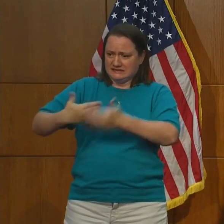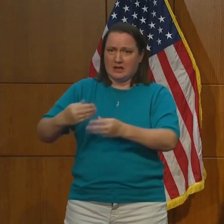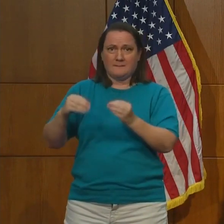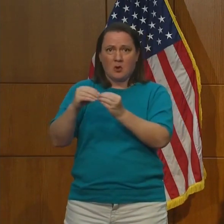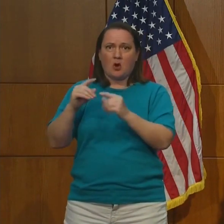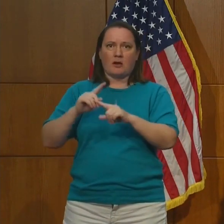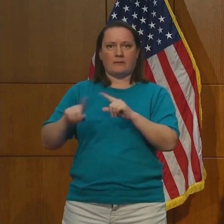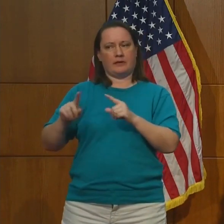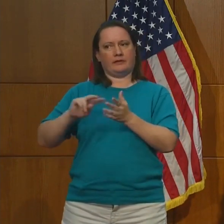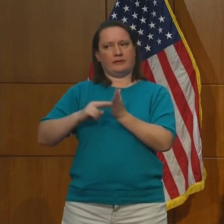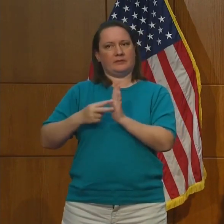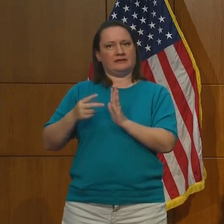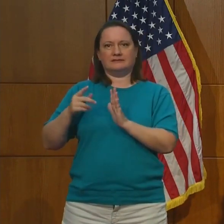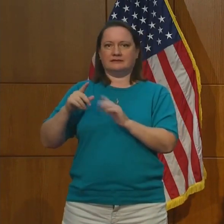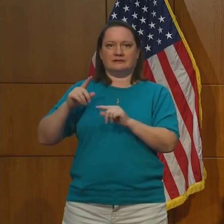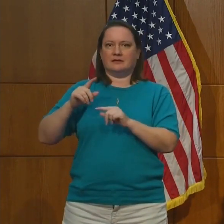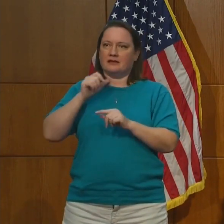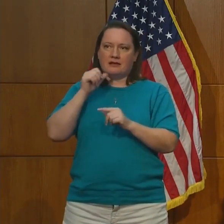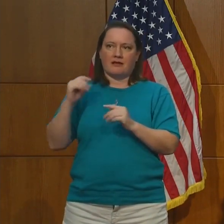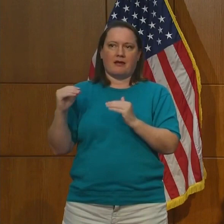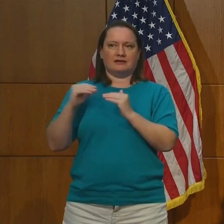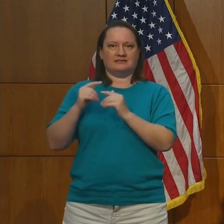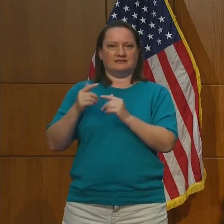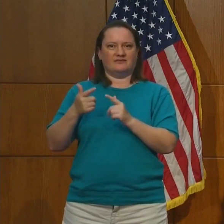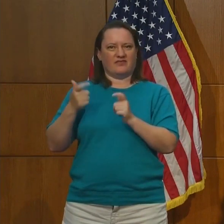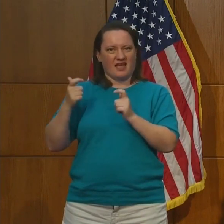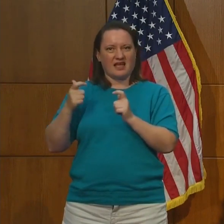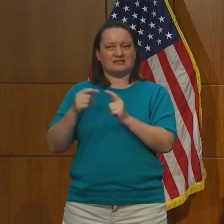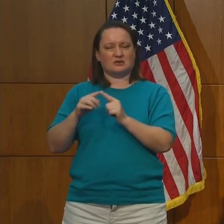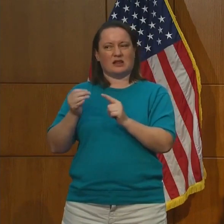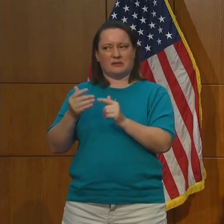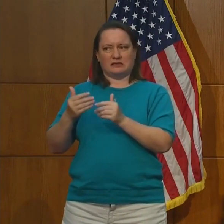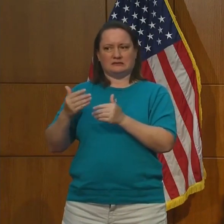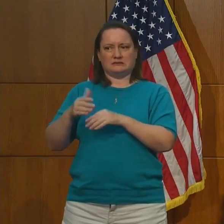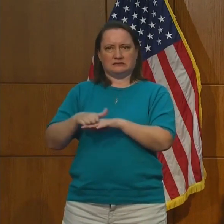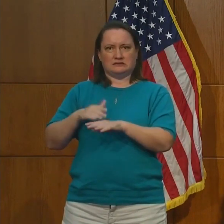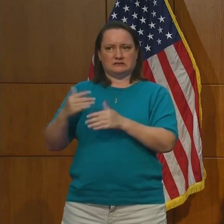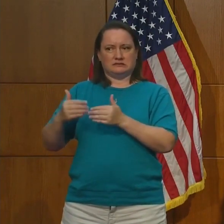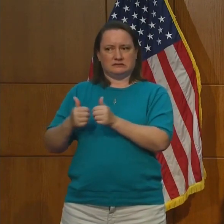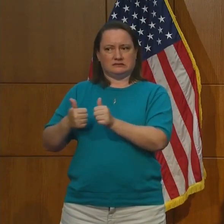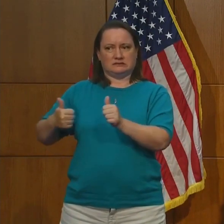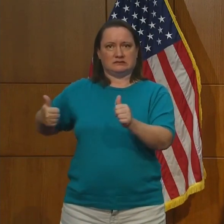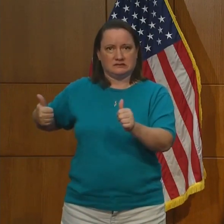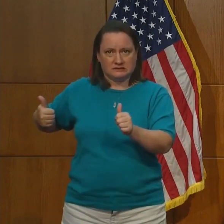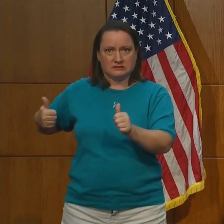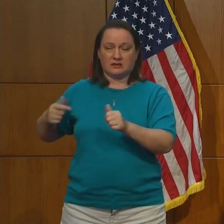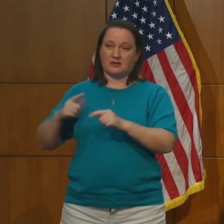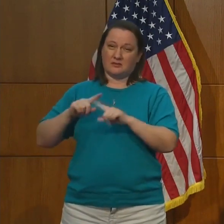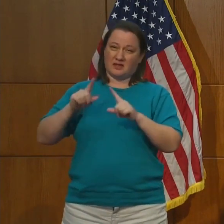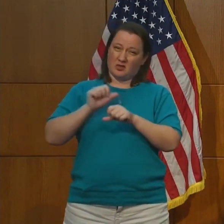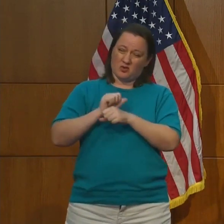A TURNAROUND TIME IS. AS AS THEY USED TO SO A LOT OF THINGS ARE. A CONTRIBUTING TO THAT